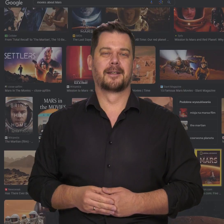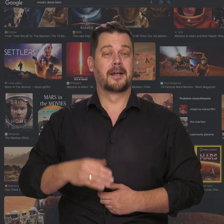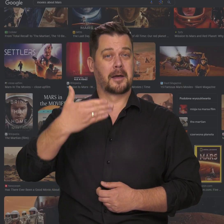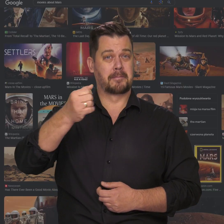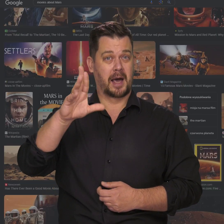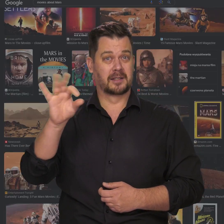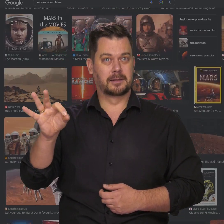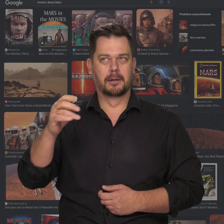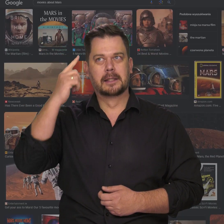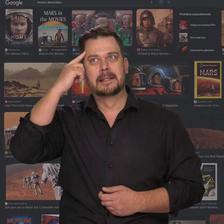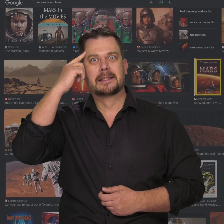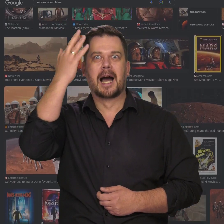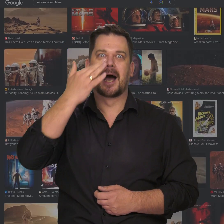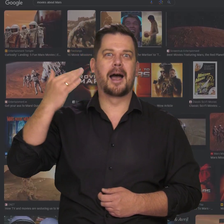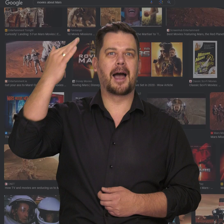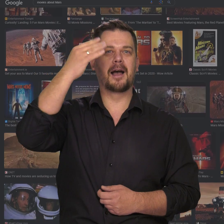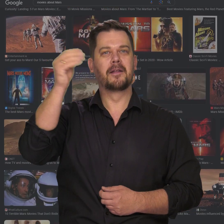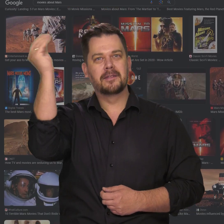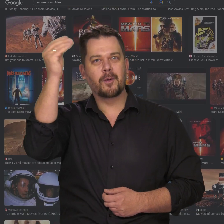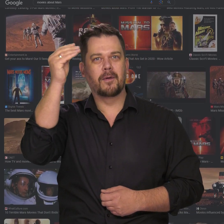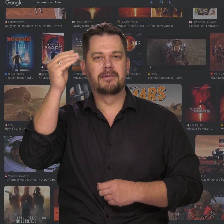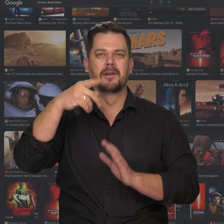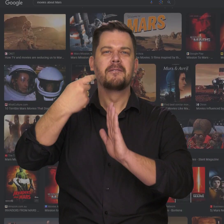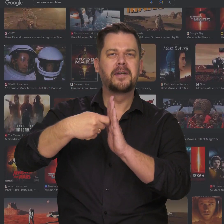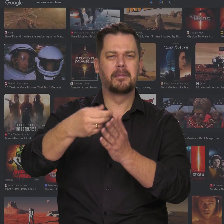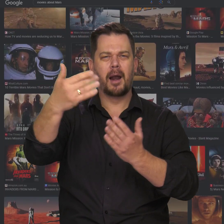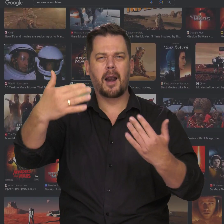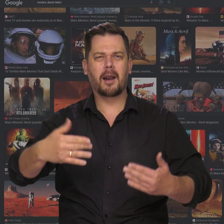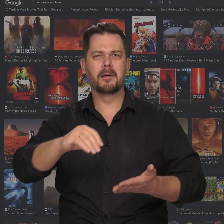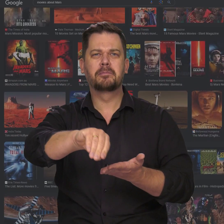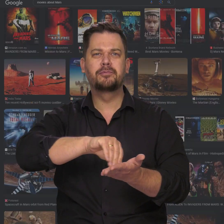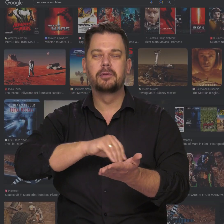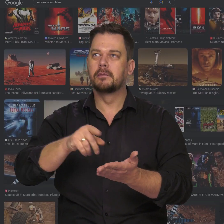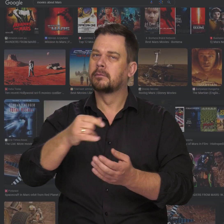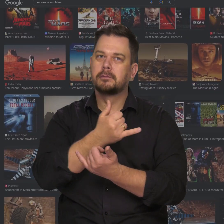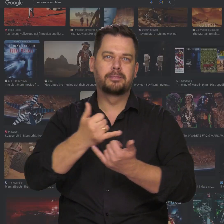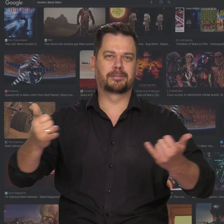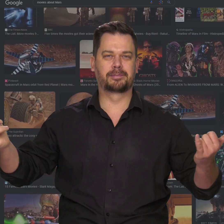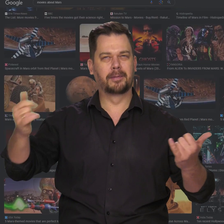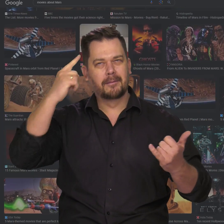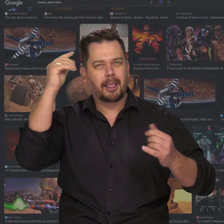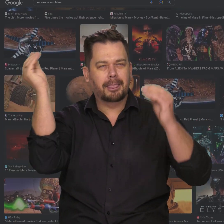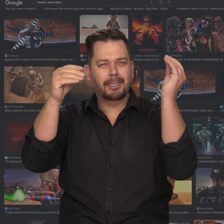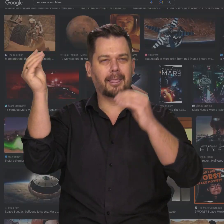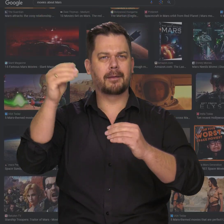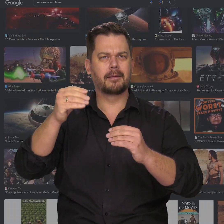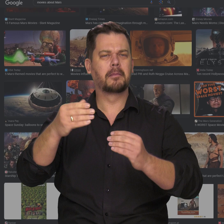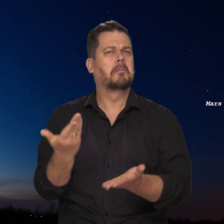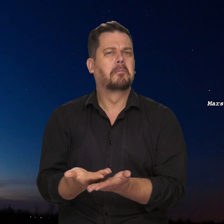Mars has been captivating the imagination of scientists, authors of literature, and creators of science fiction movies for years.